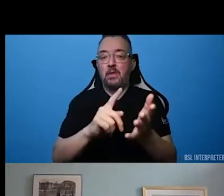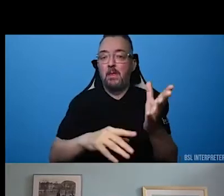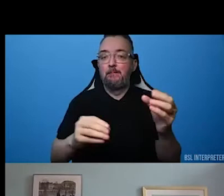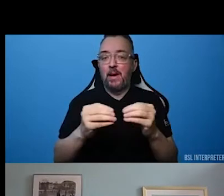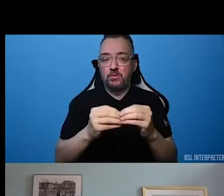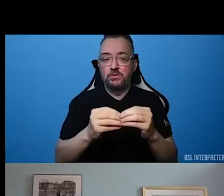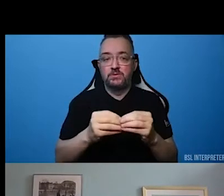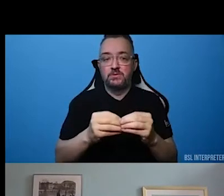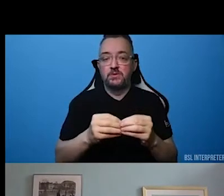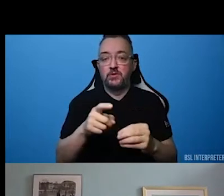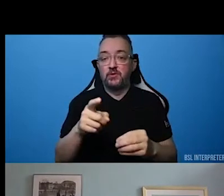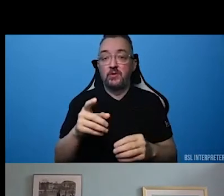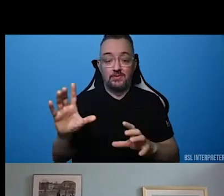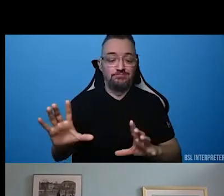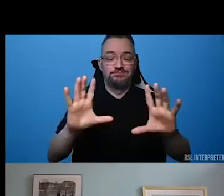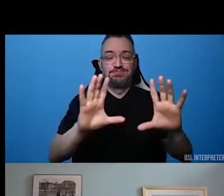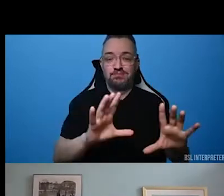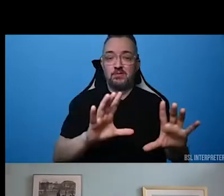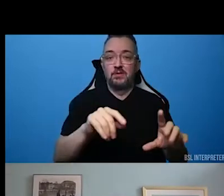which landed on the dock sides in 1761.